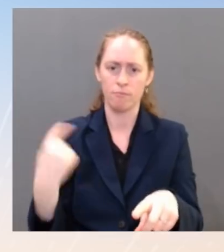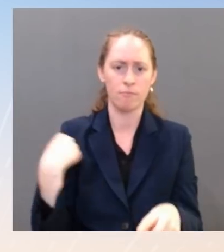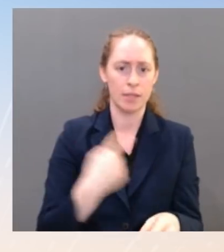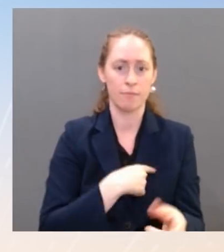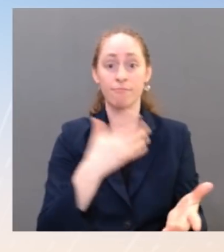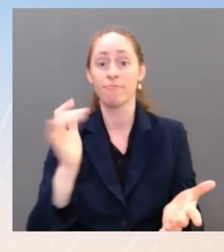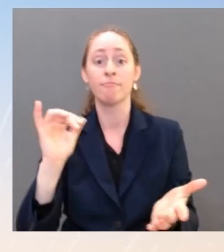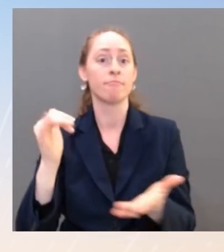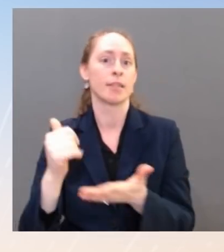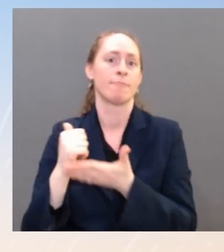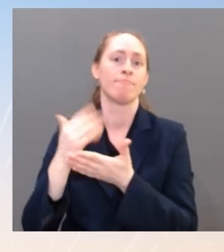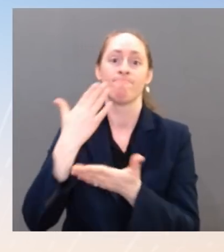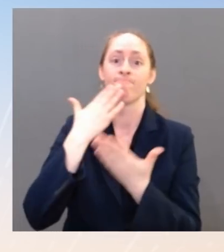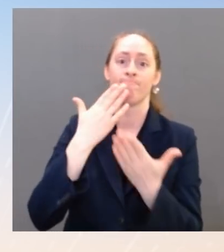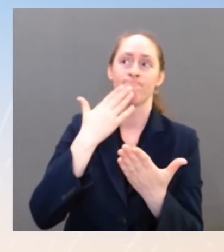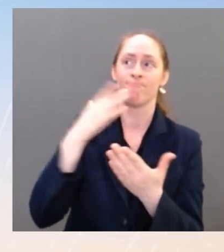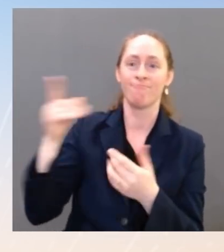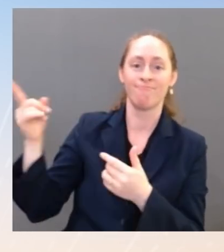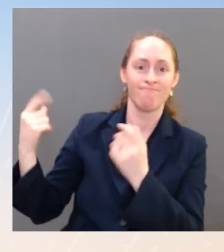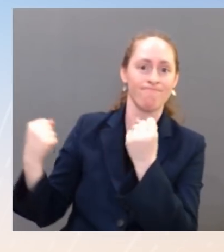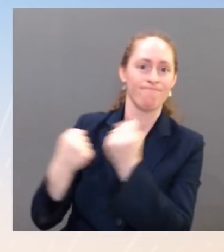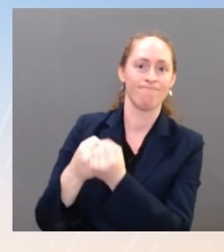And I'm proud to turn this over to Secretary Pete Buttigieg.